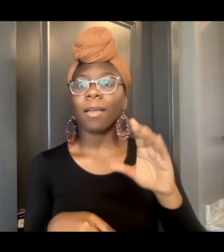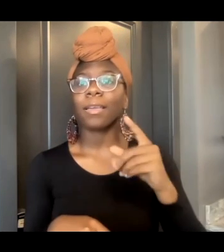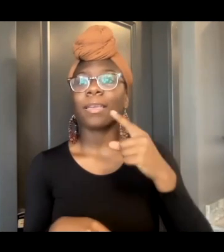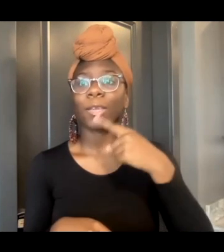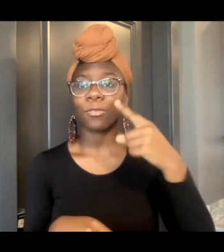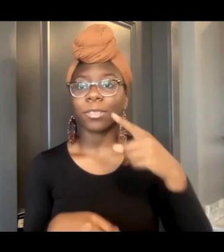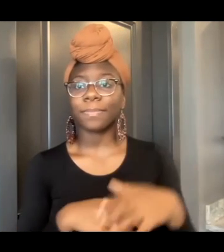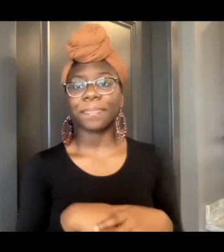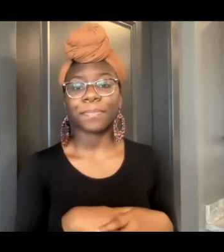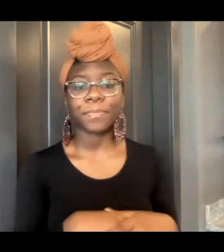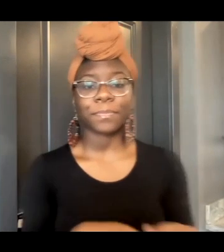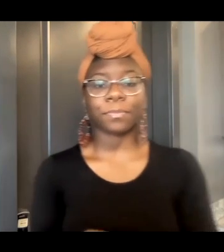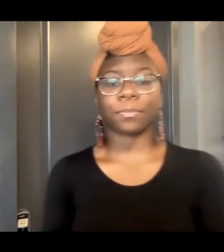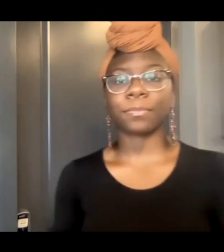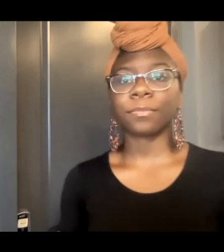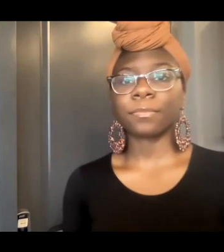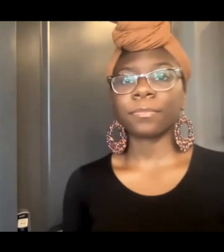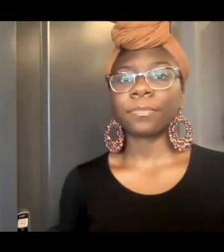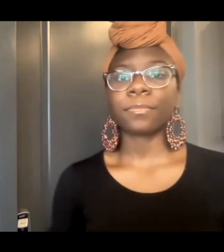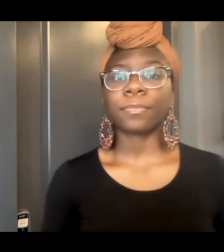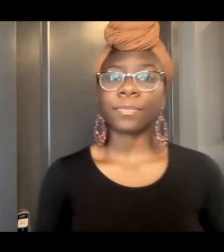BIPOC Hearing students.